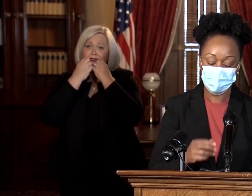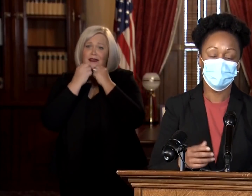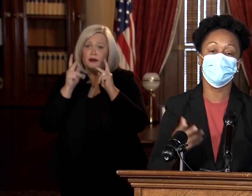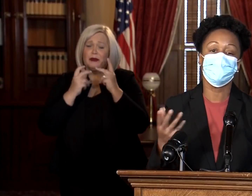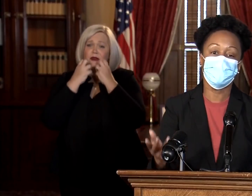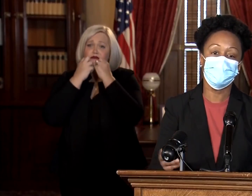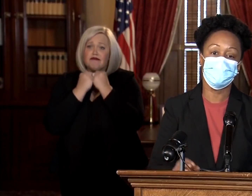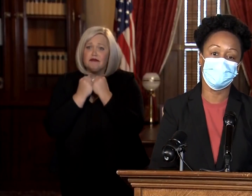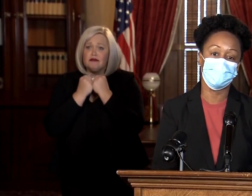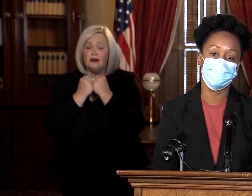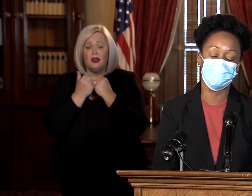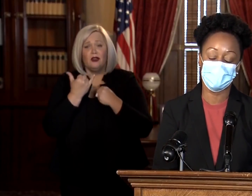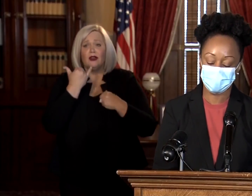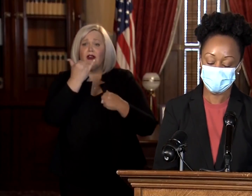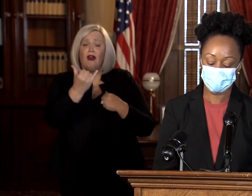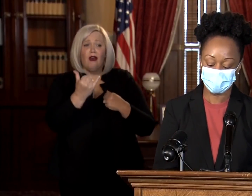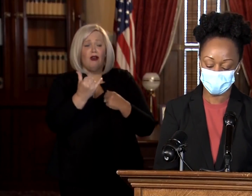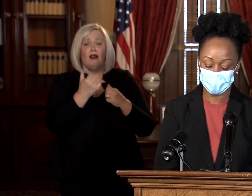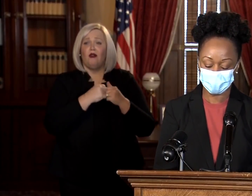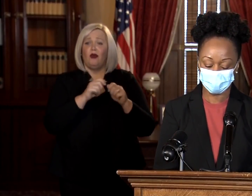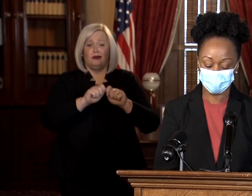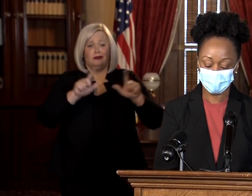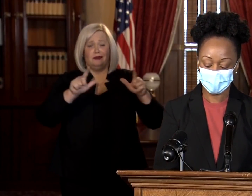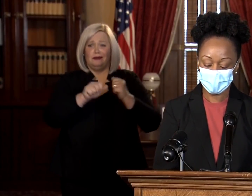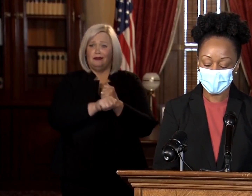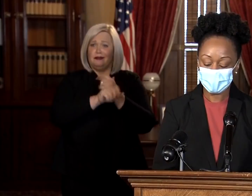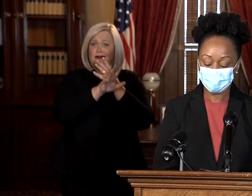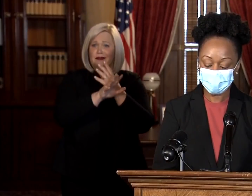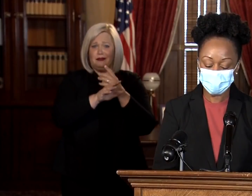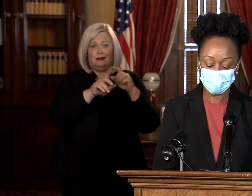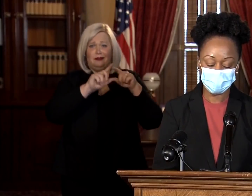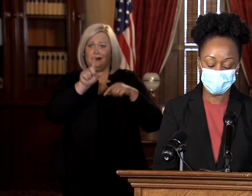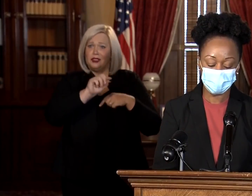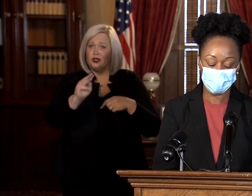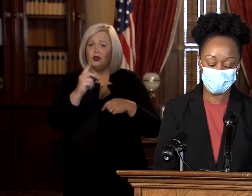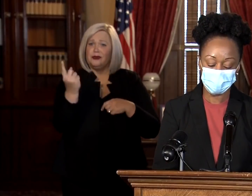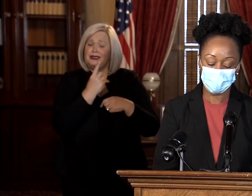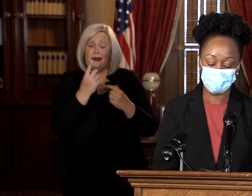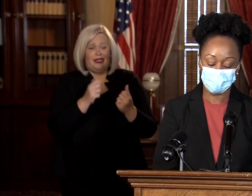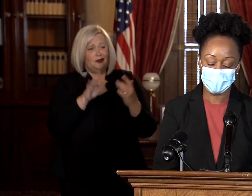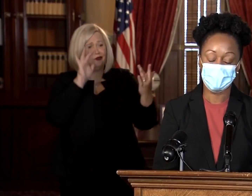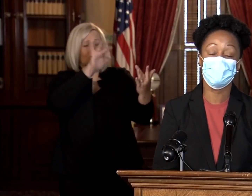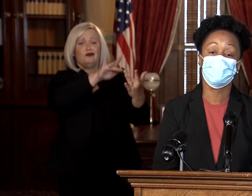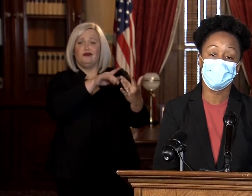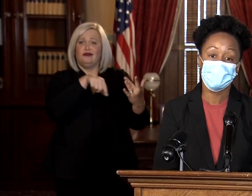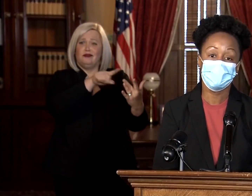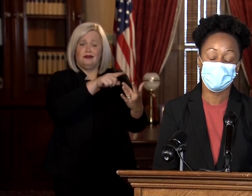in on loved ones, friends, and family throughout the rest of family throughout the rest of this holiday season with a phone this holiday season with a phone call, or a virtual check-in, and